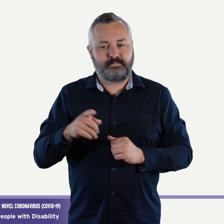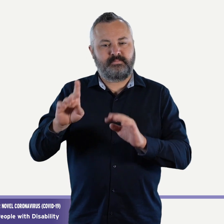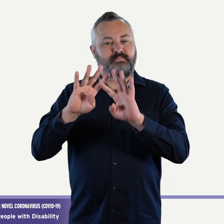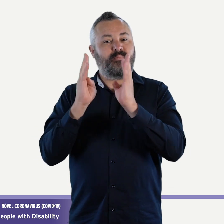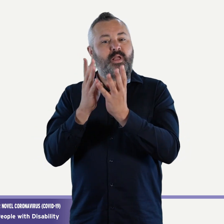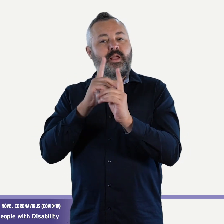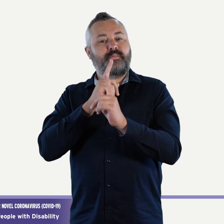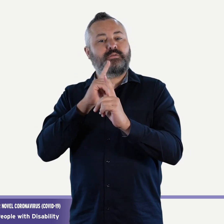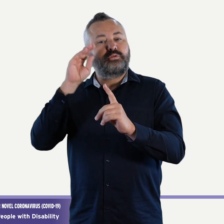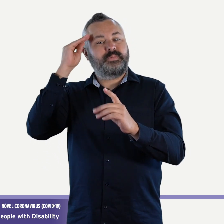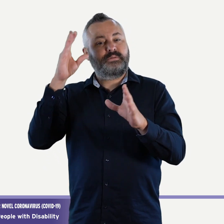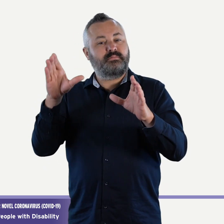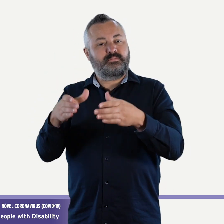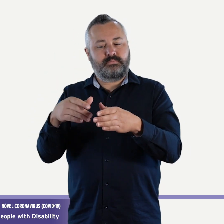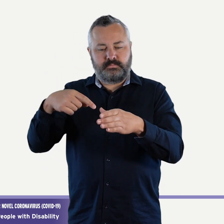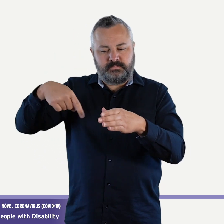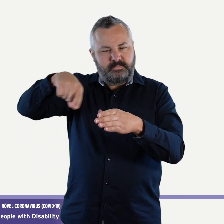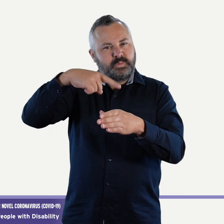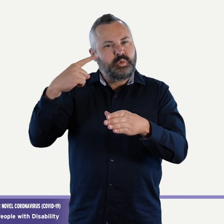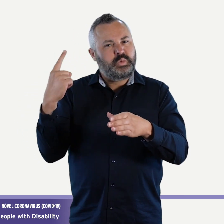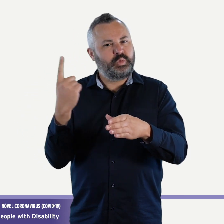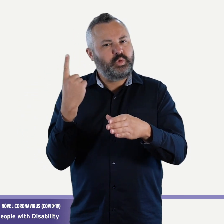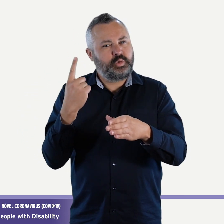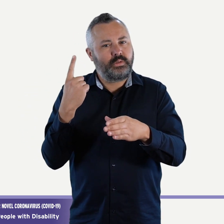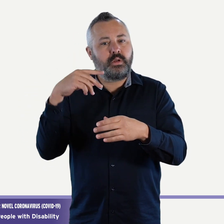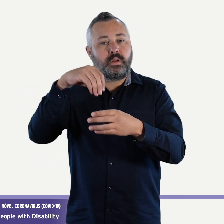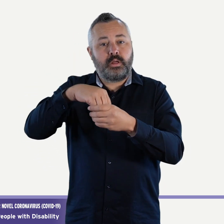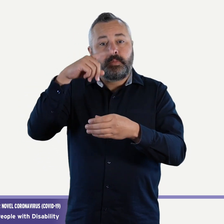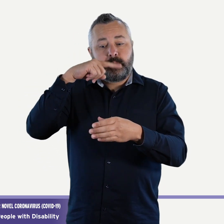Members of the Advisory Committee are experts from a range of backgrounds including people with -